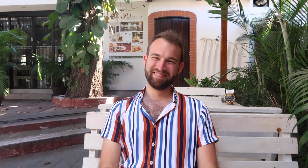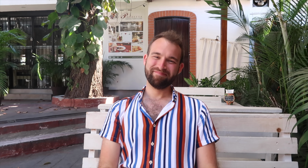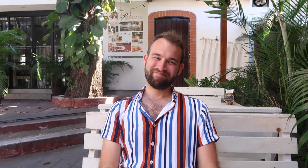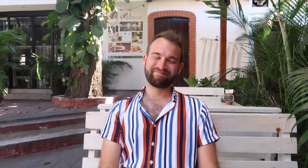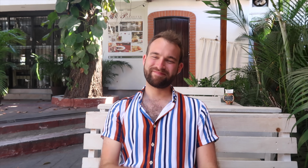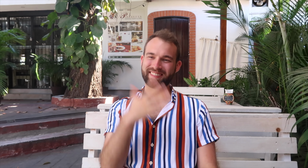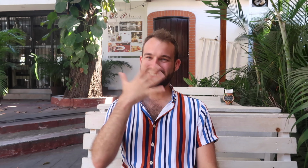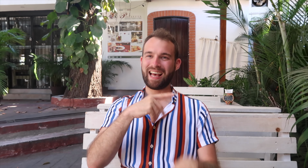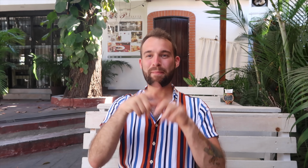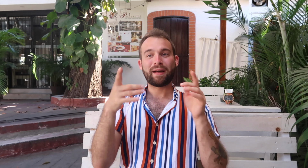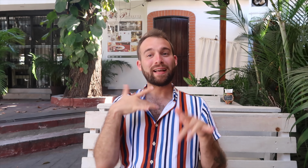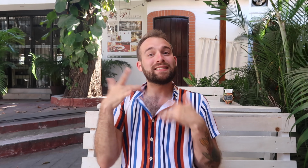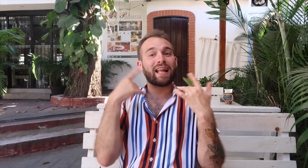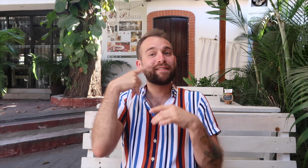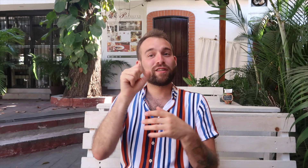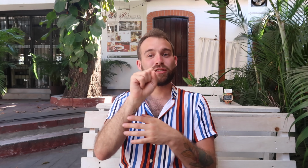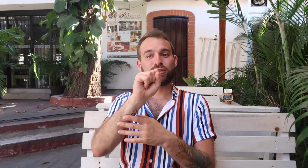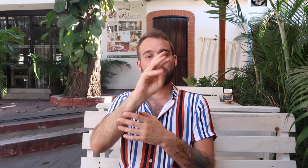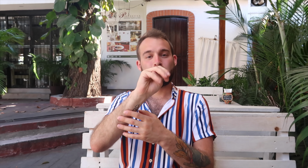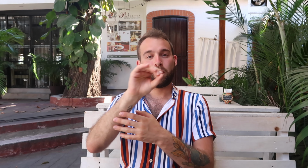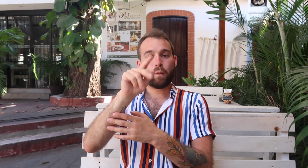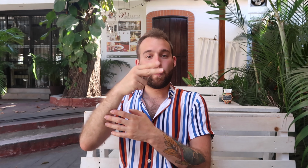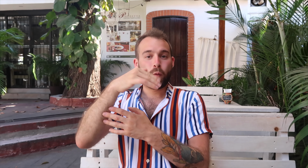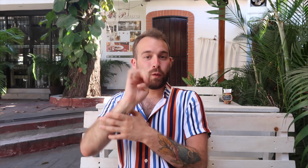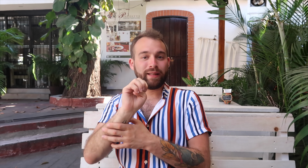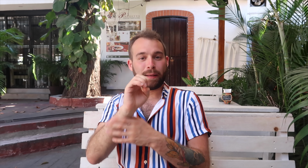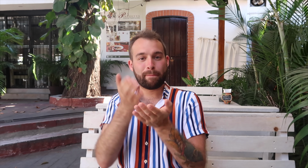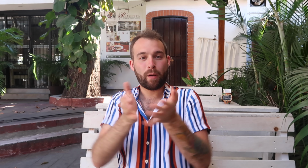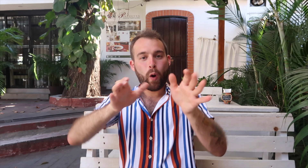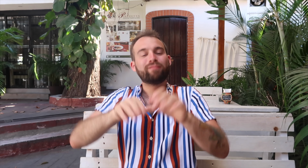It's sad but I am excited for my smoothie bowl.